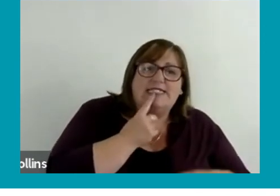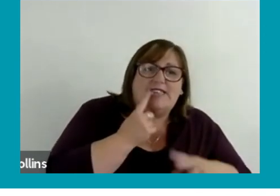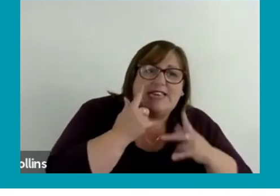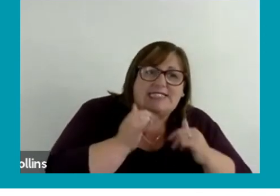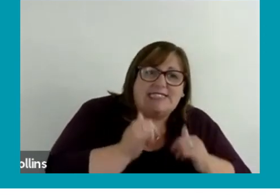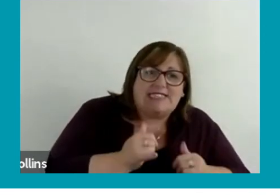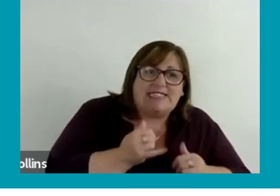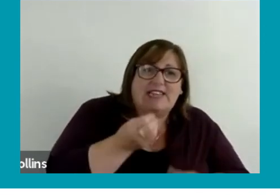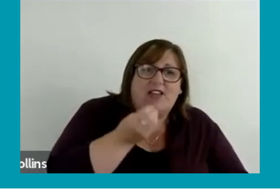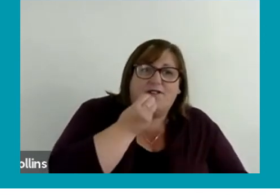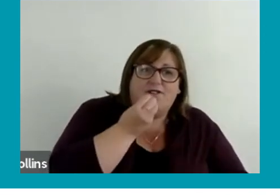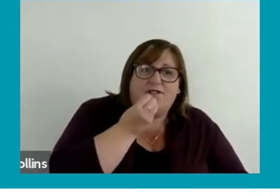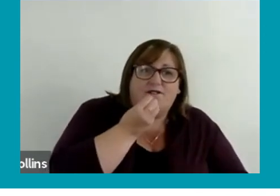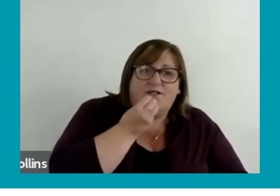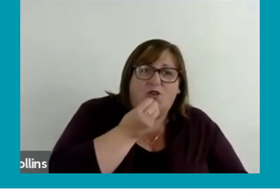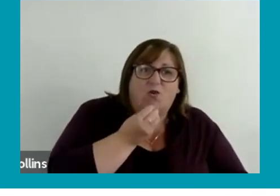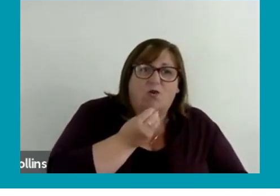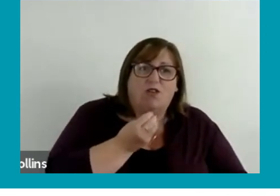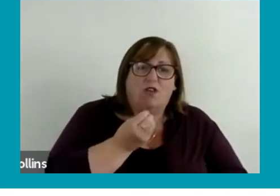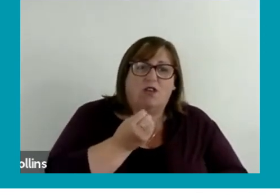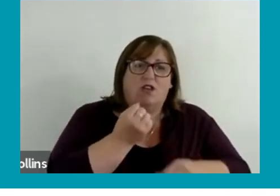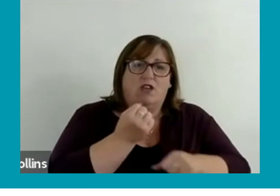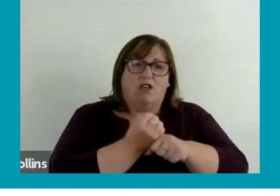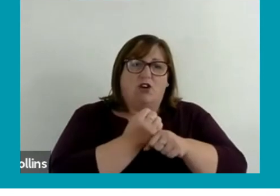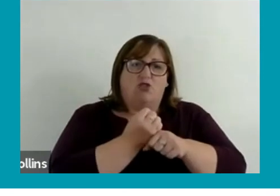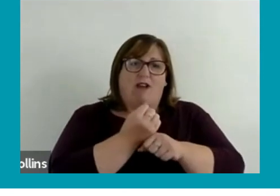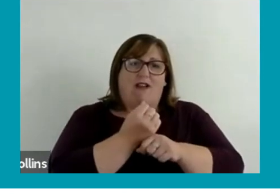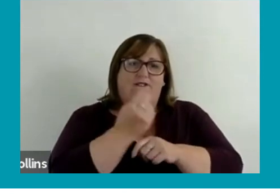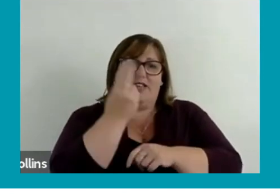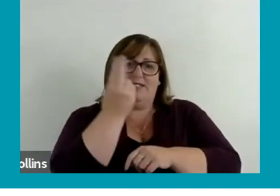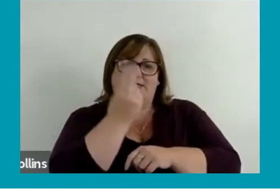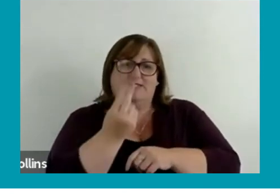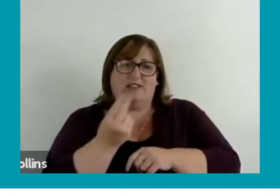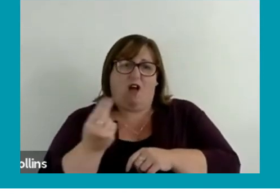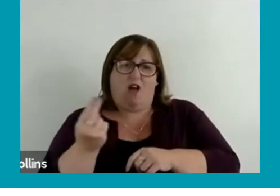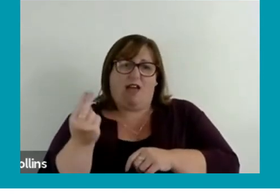just to lay out the shelves of how to get all the products in it and then there's there's